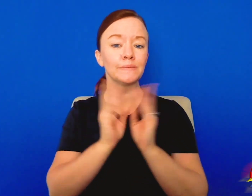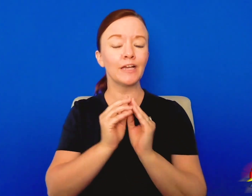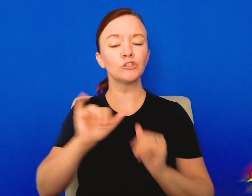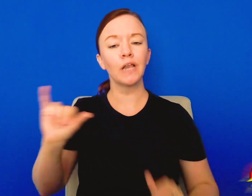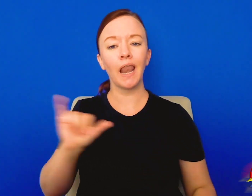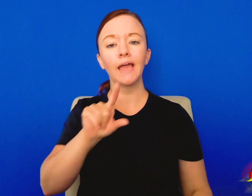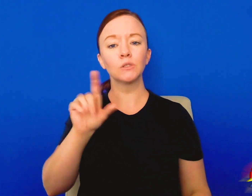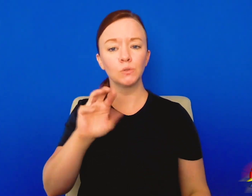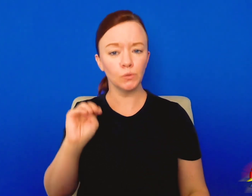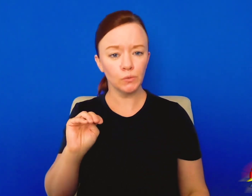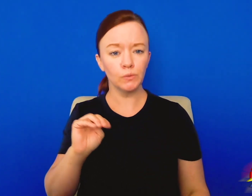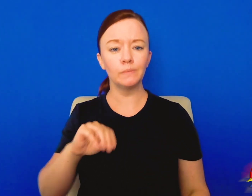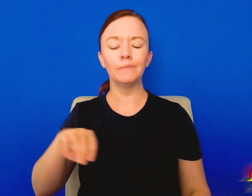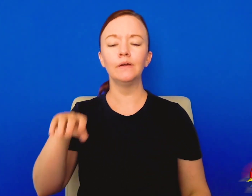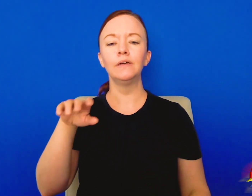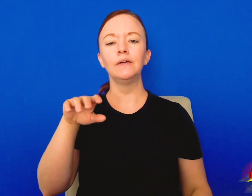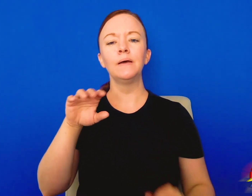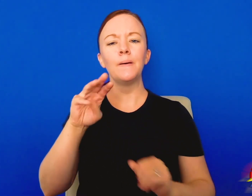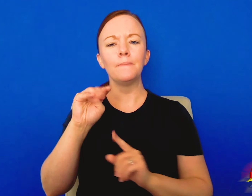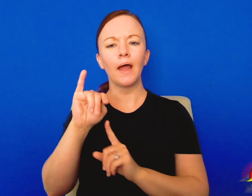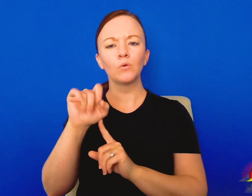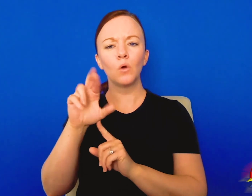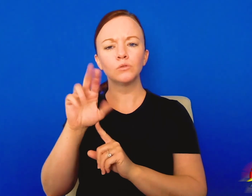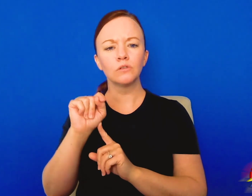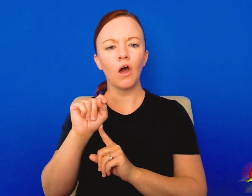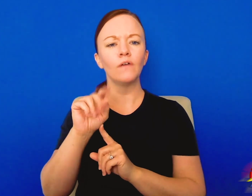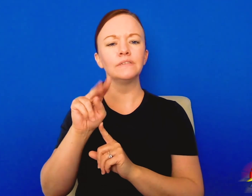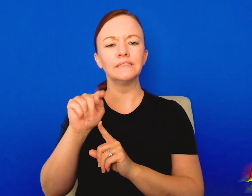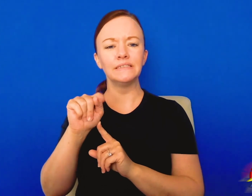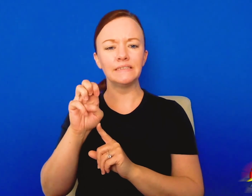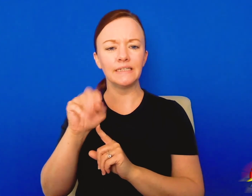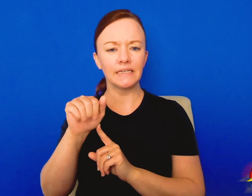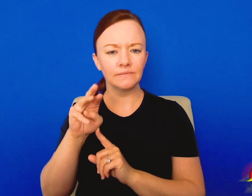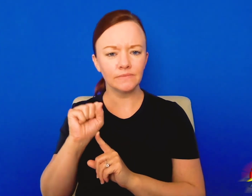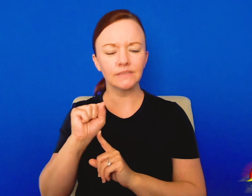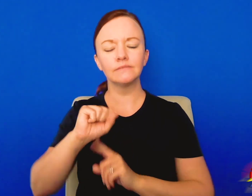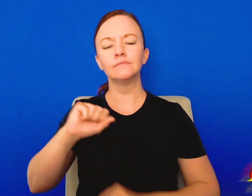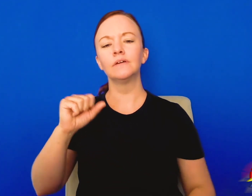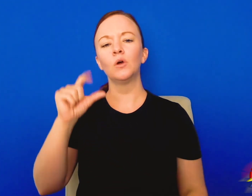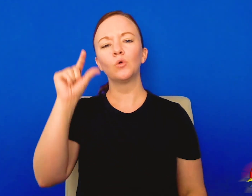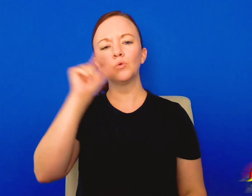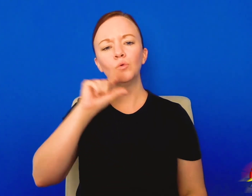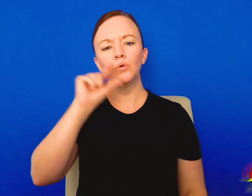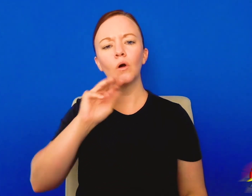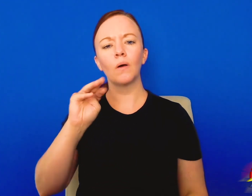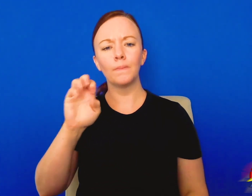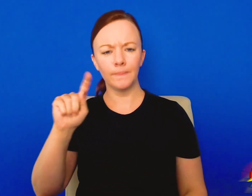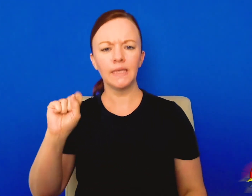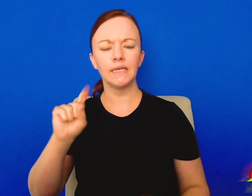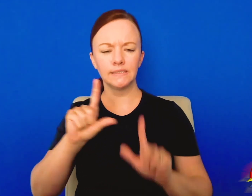SUCH AS ZOOM, MICROSOFT TEAMS, GOOGLE MEETS, ETC...